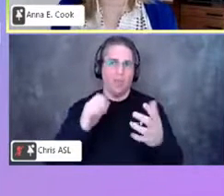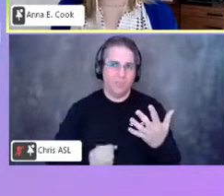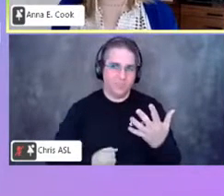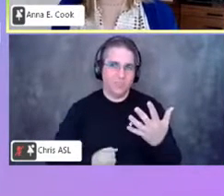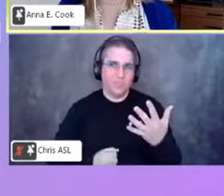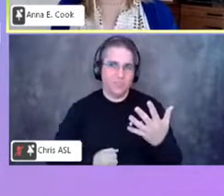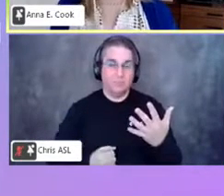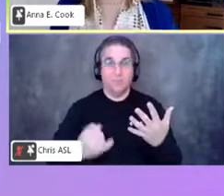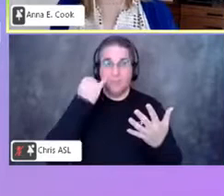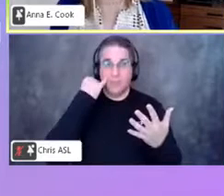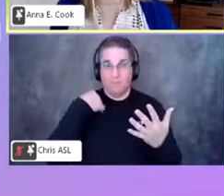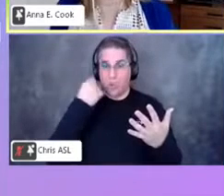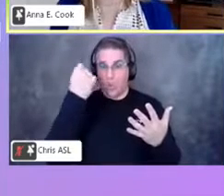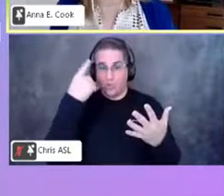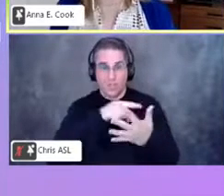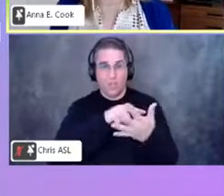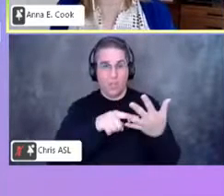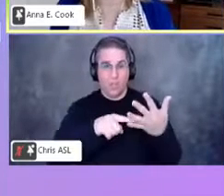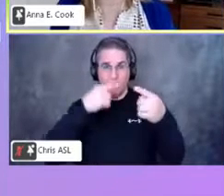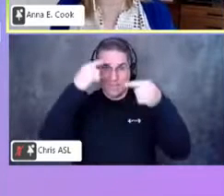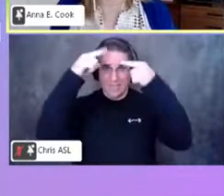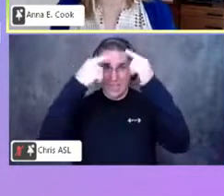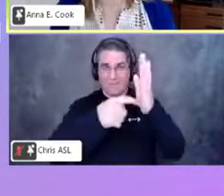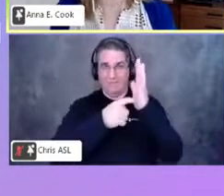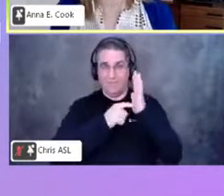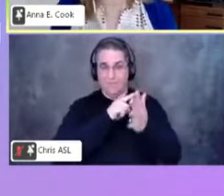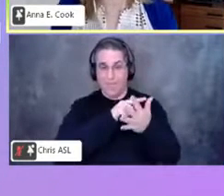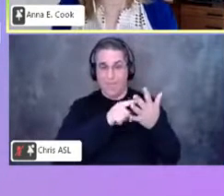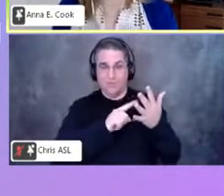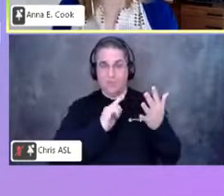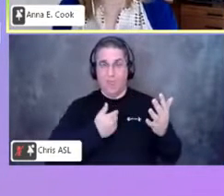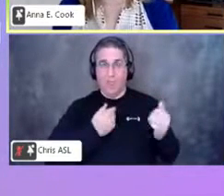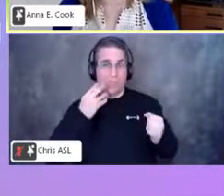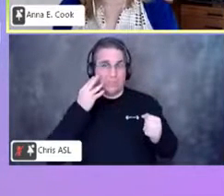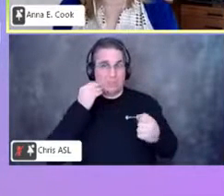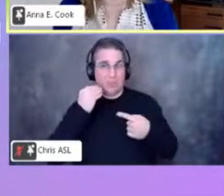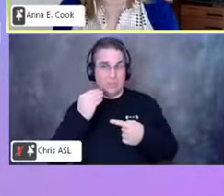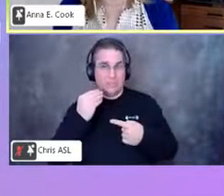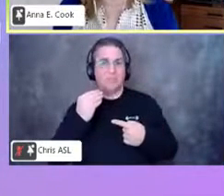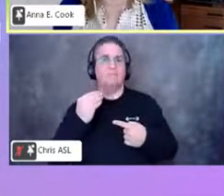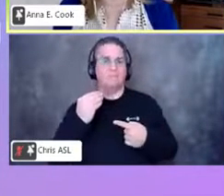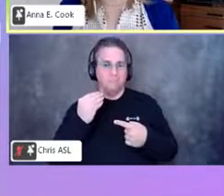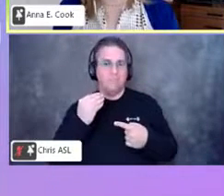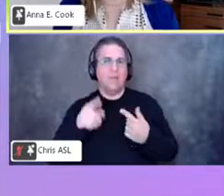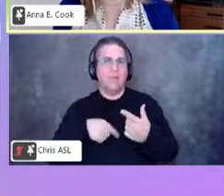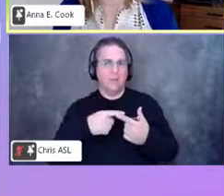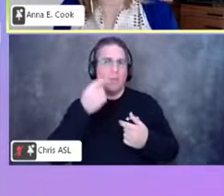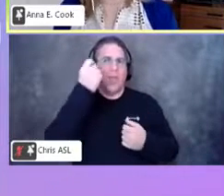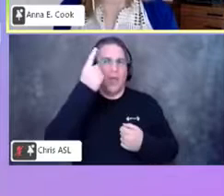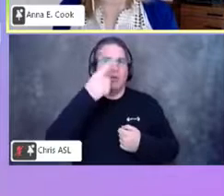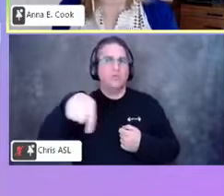the cognitive demands our experience is place we can better ensure that users motivations are equal